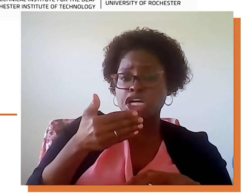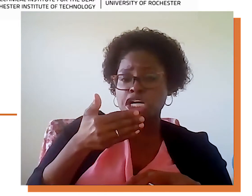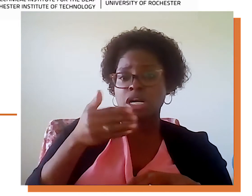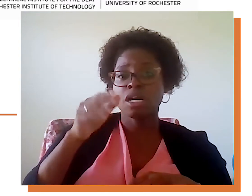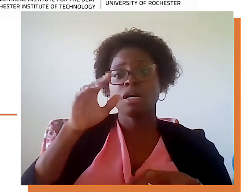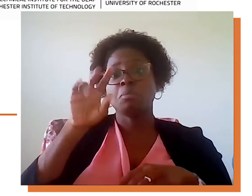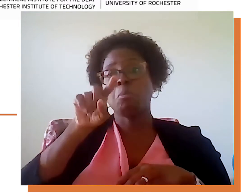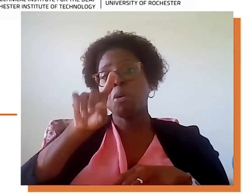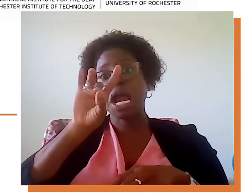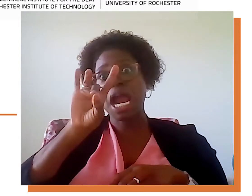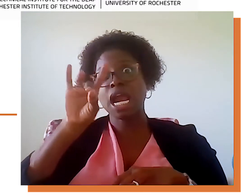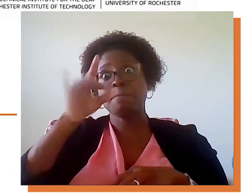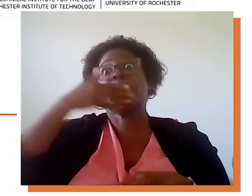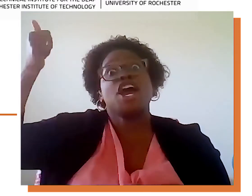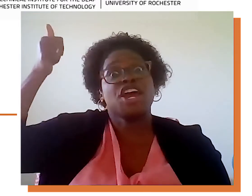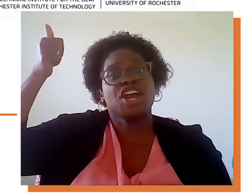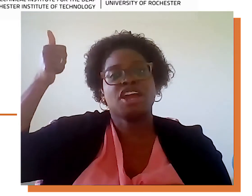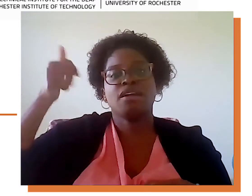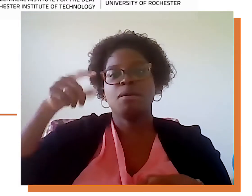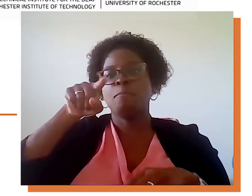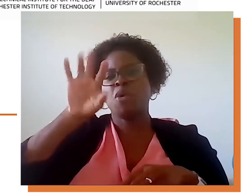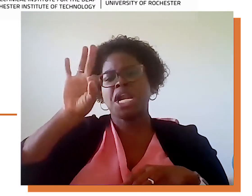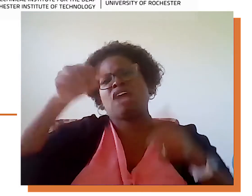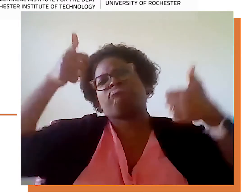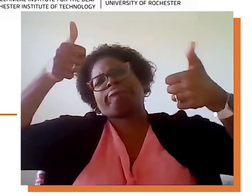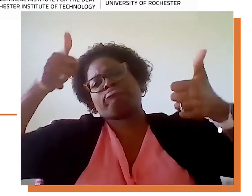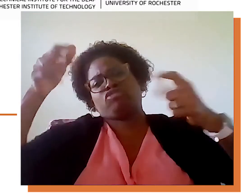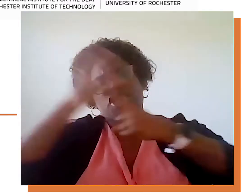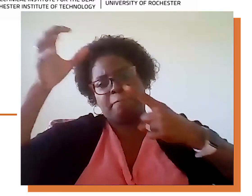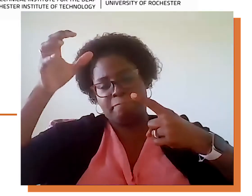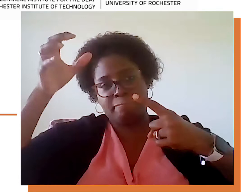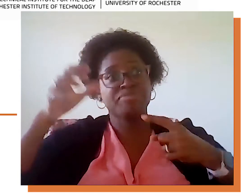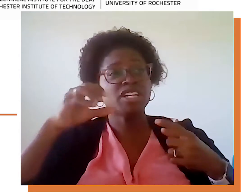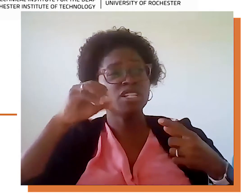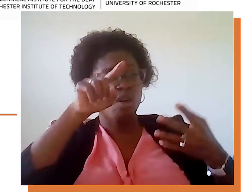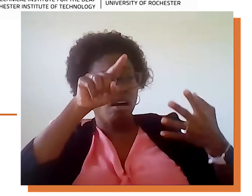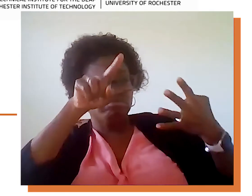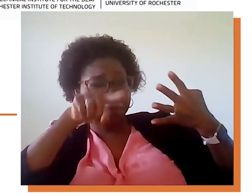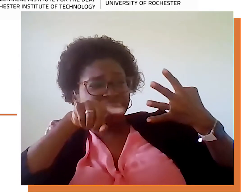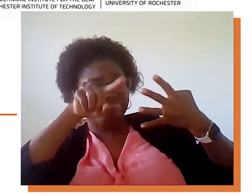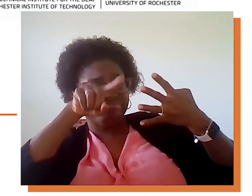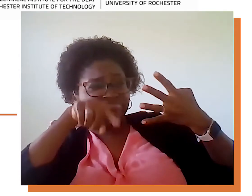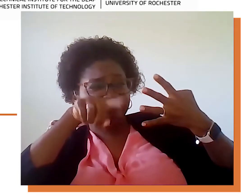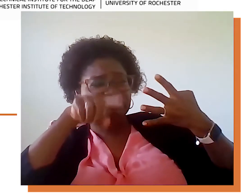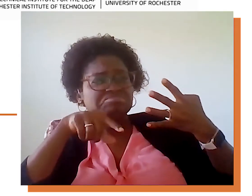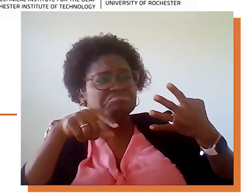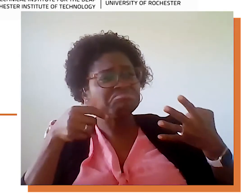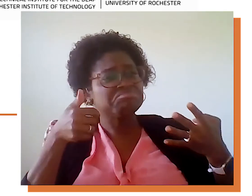.7 is good, .8 is better, and then .9 is the best. So, of all of these metrics,